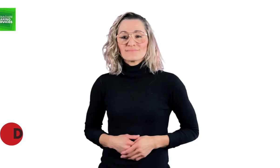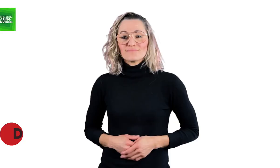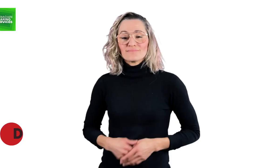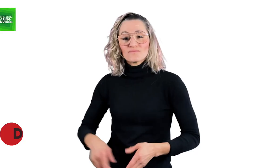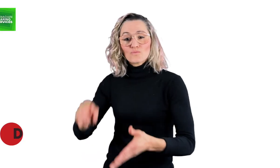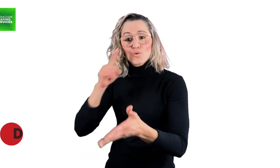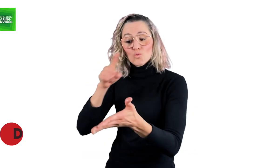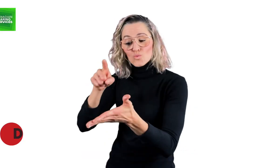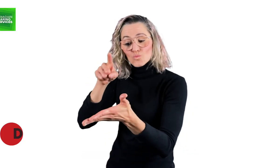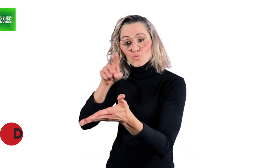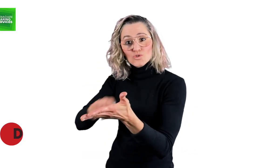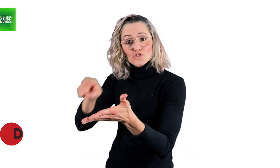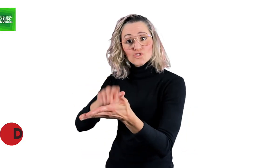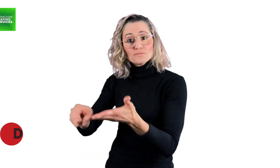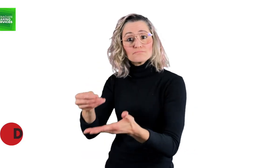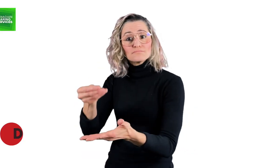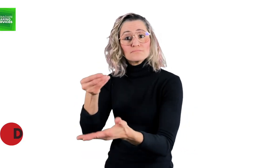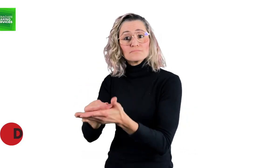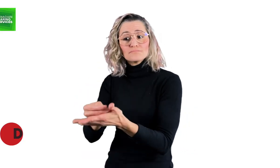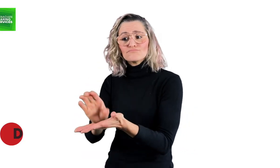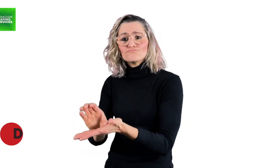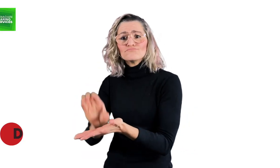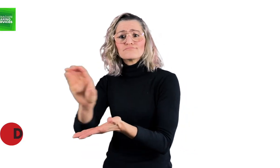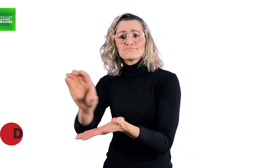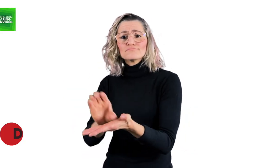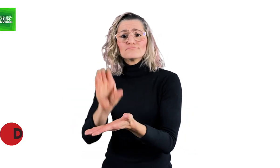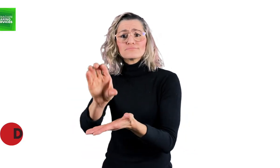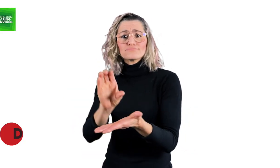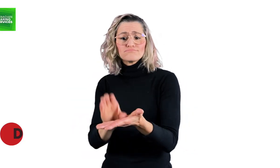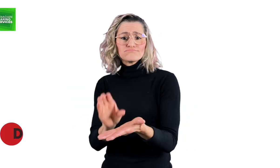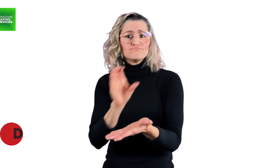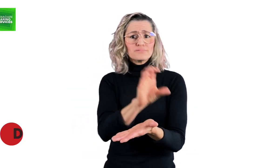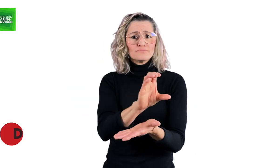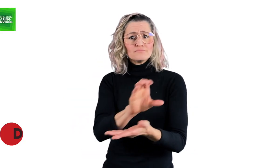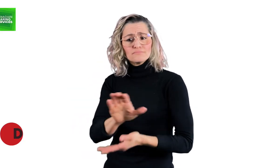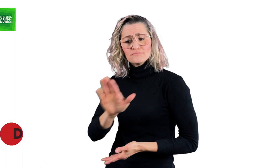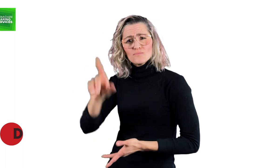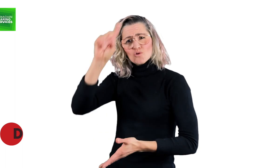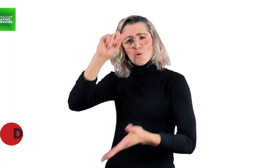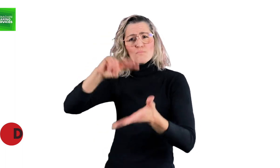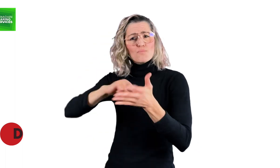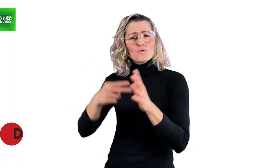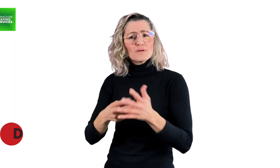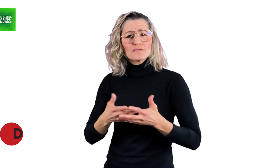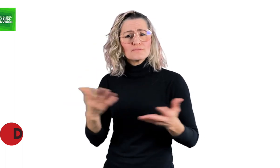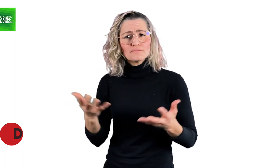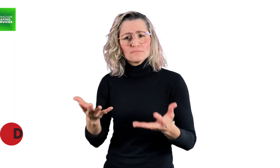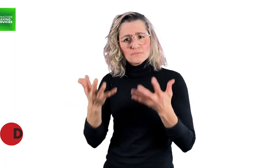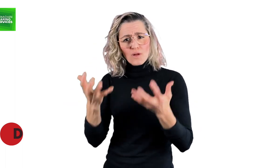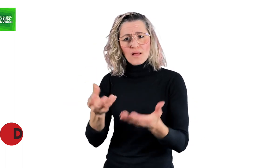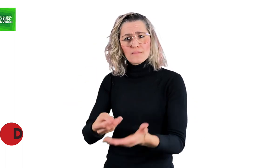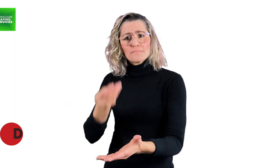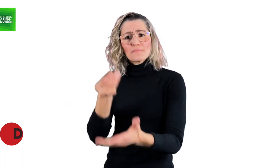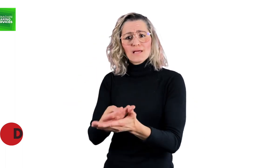The purpose of the research grants is to fund research that will